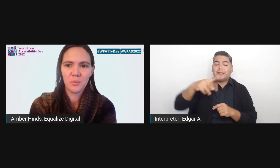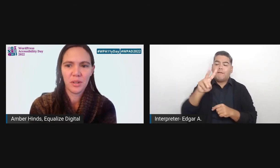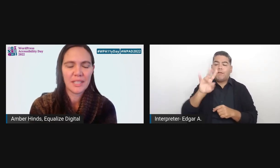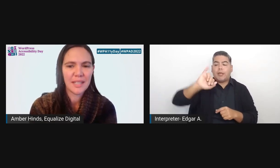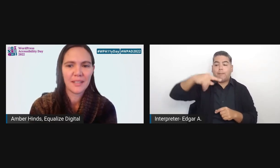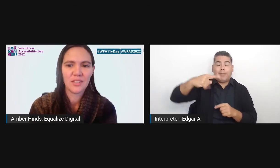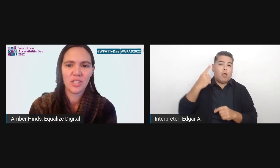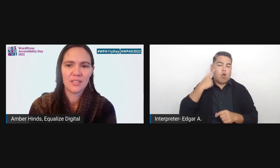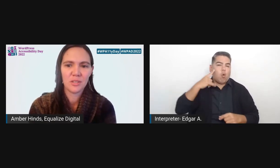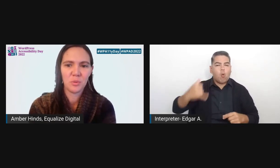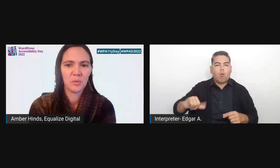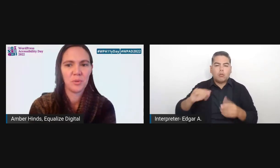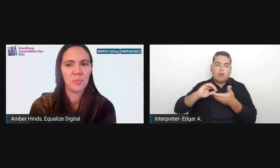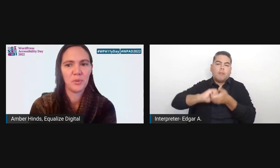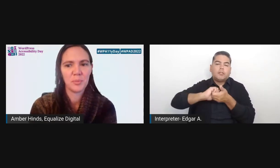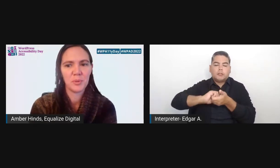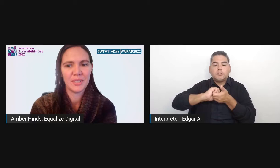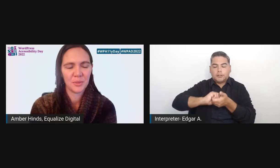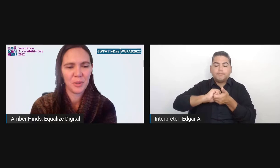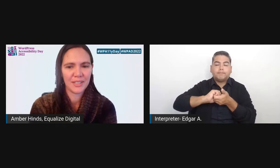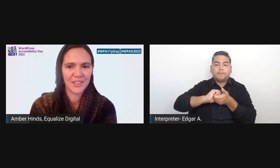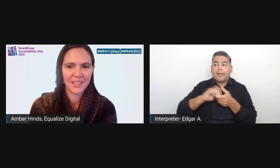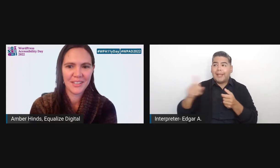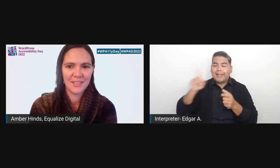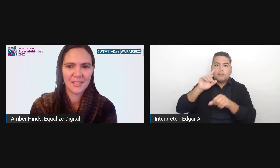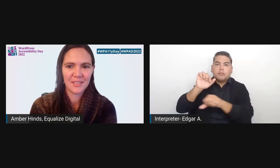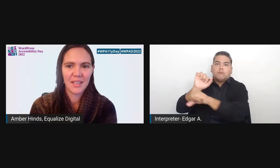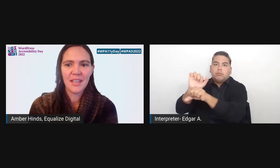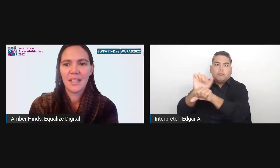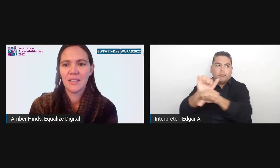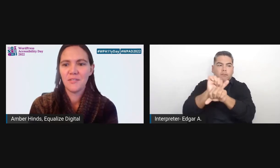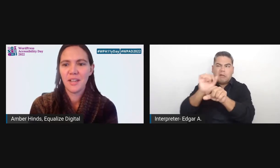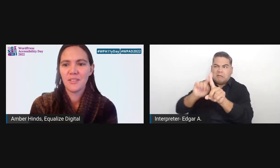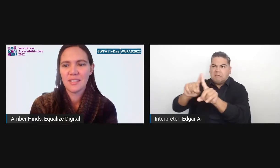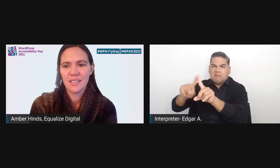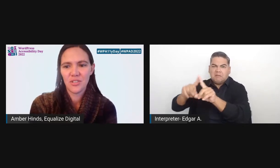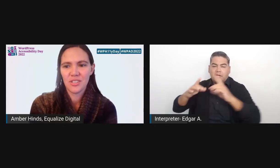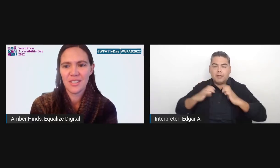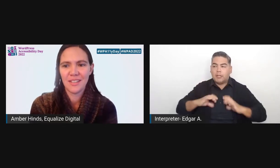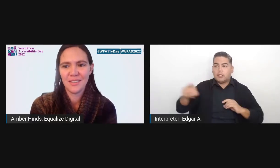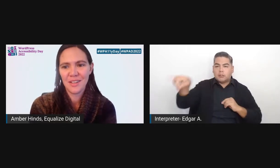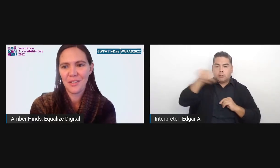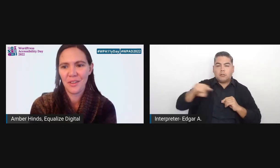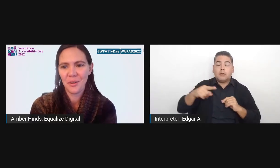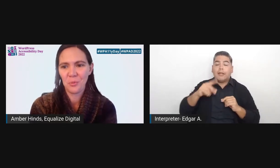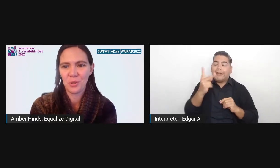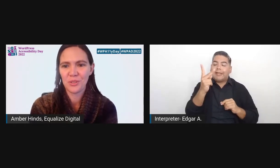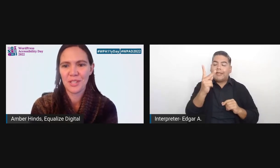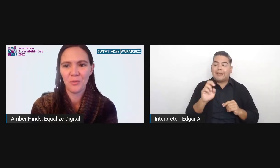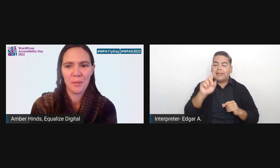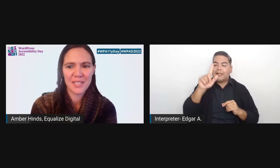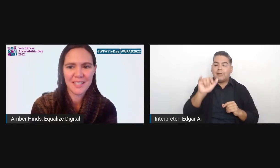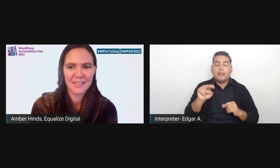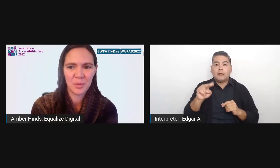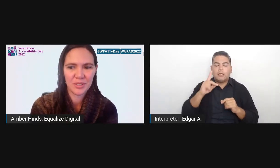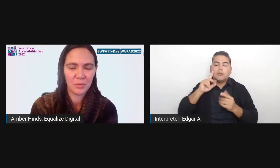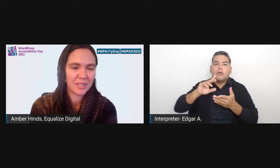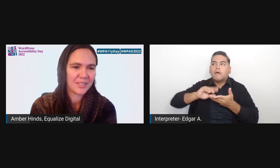where he's had the chance to work with multiple enterprise clients. Kelin found his interest in the world of web accessibility recently